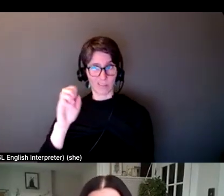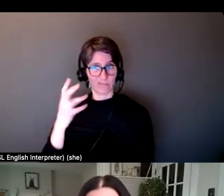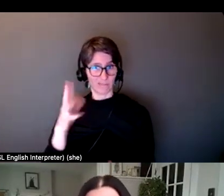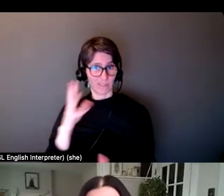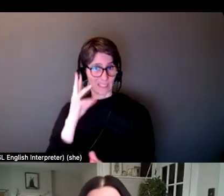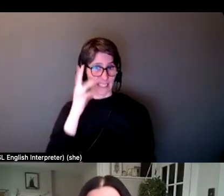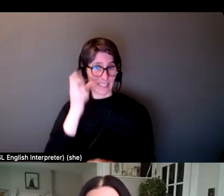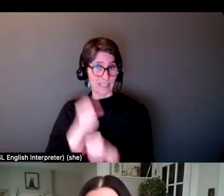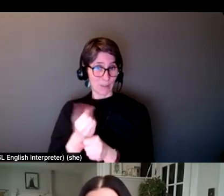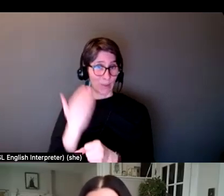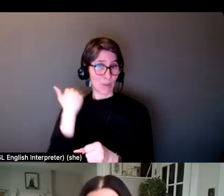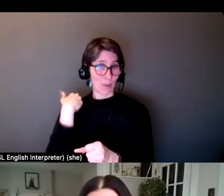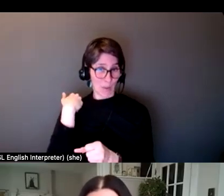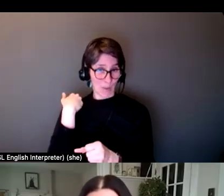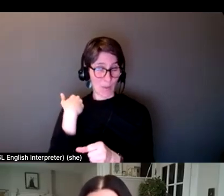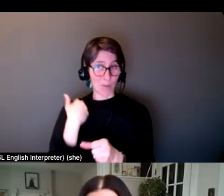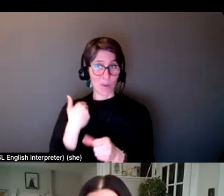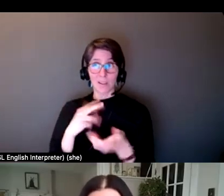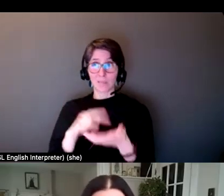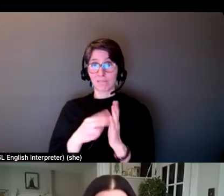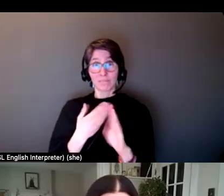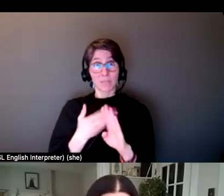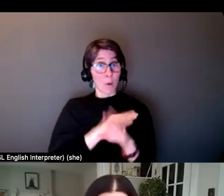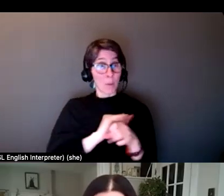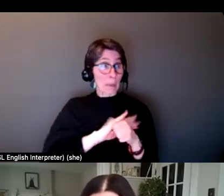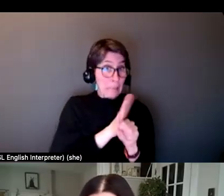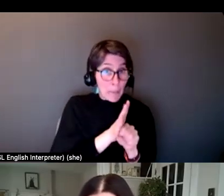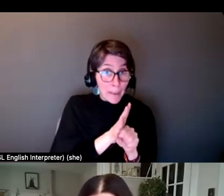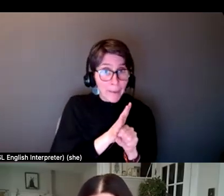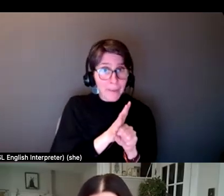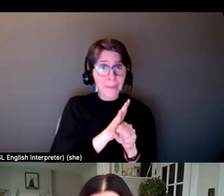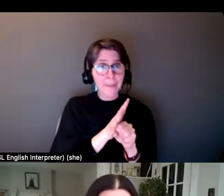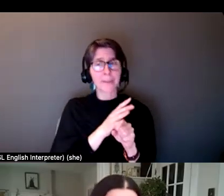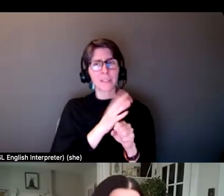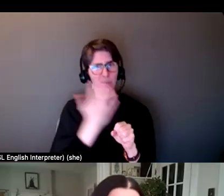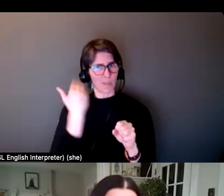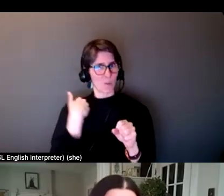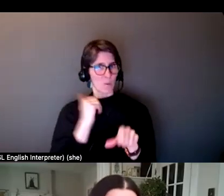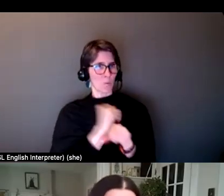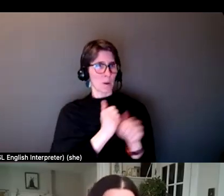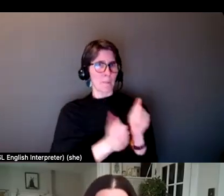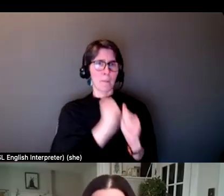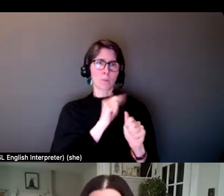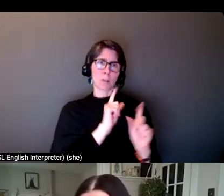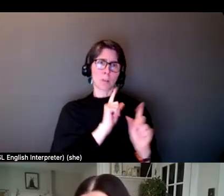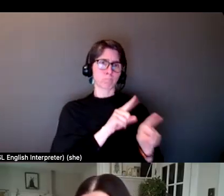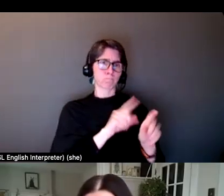before the big paradigm shift from working mostly in office to changes to working from home and